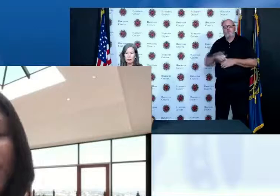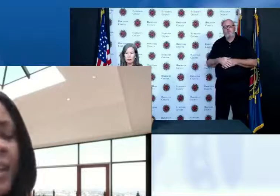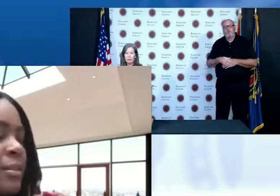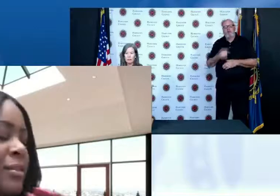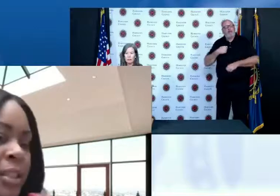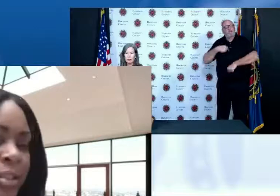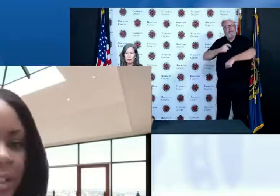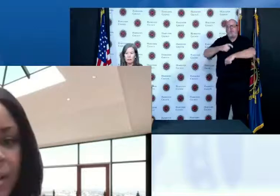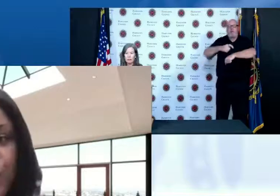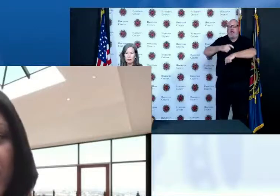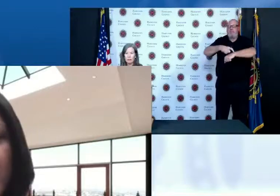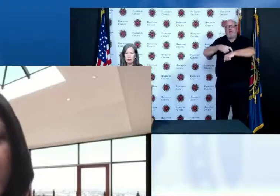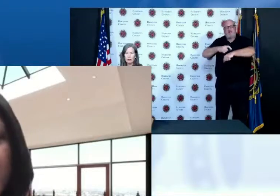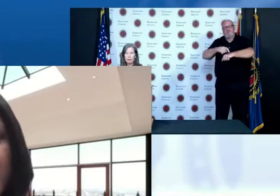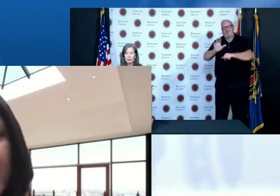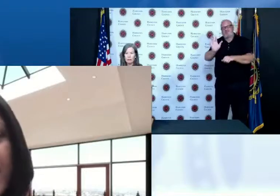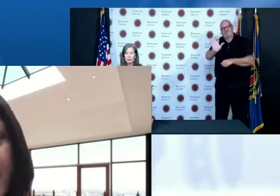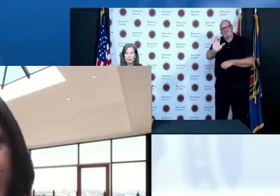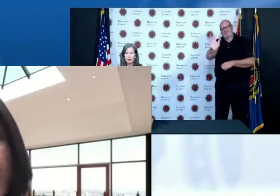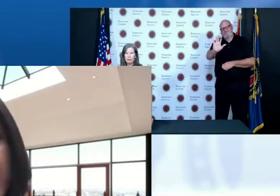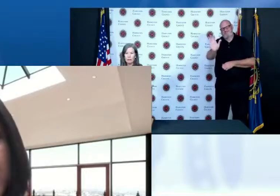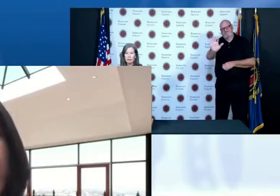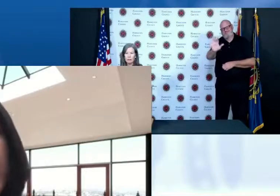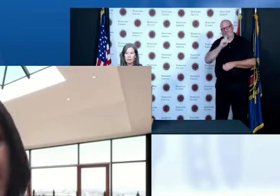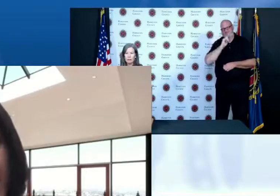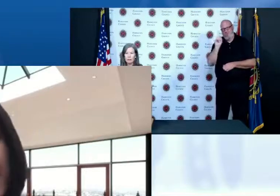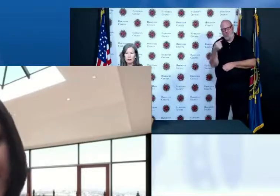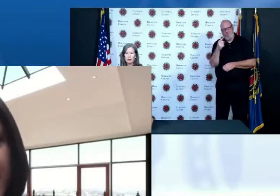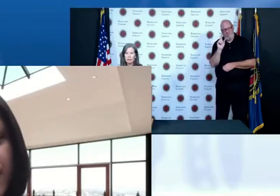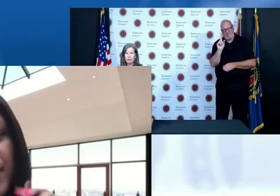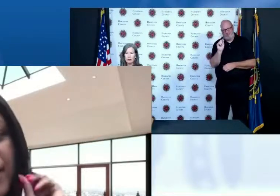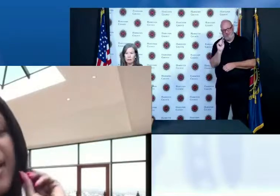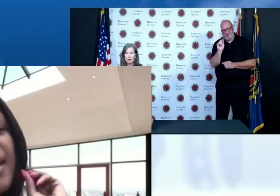it literally took 20 minutes and in that 20 minutes you could dedicate that to being